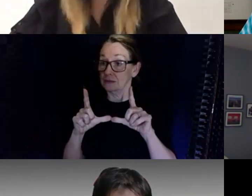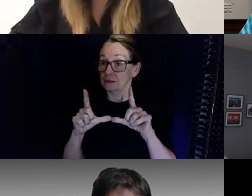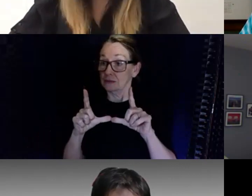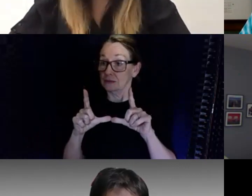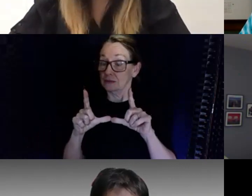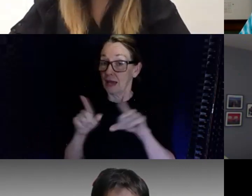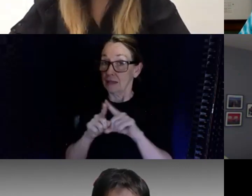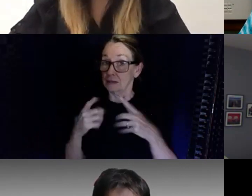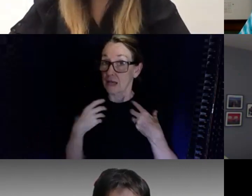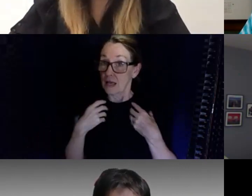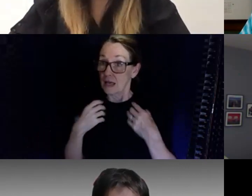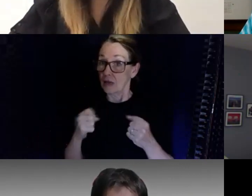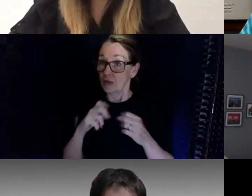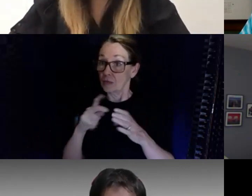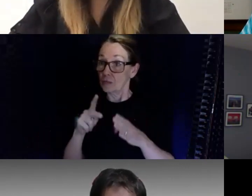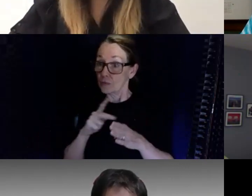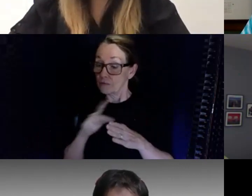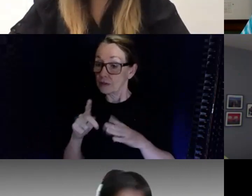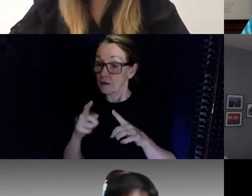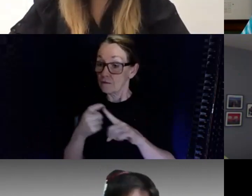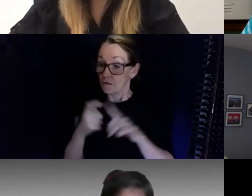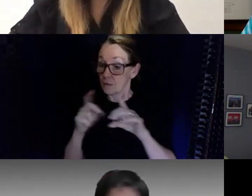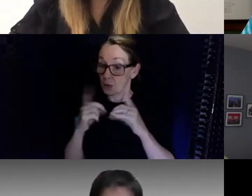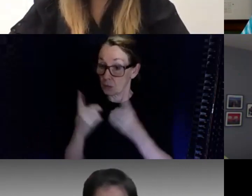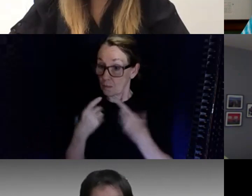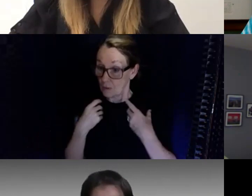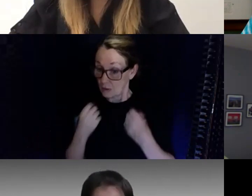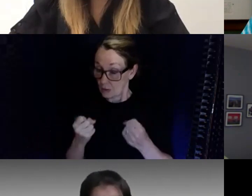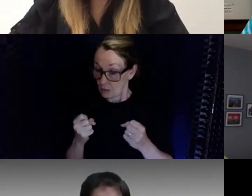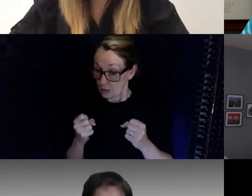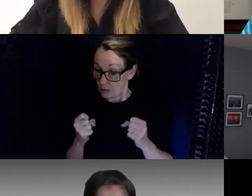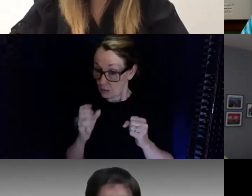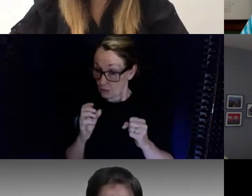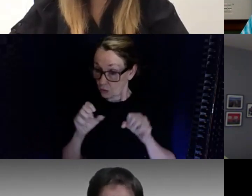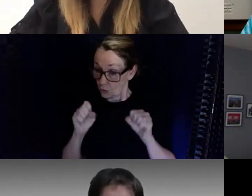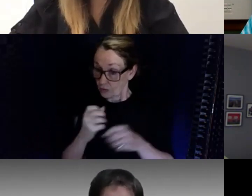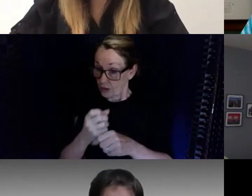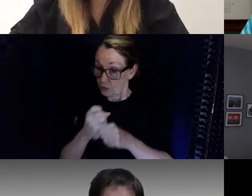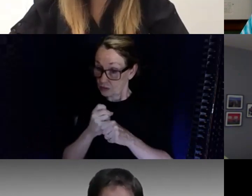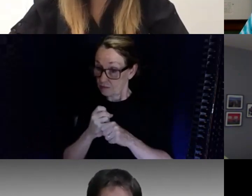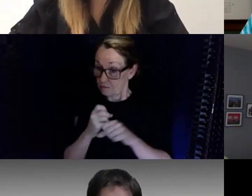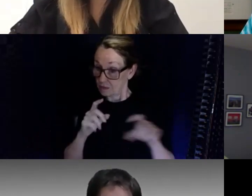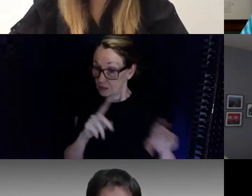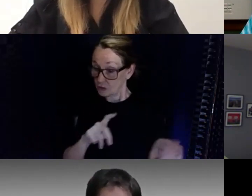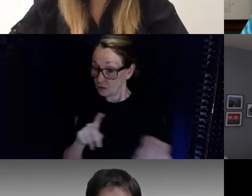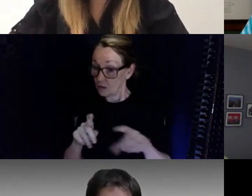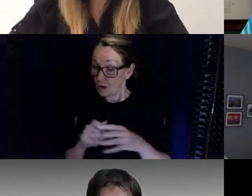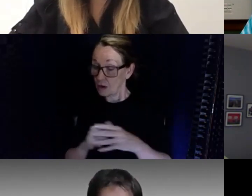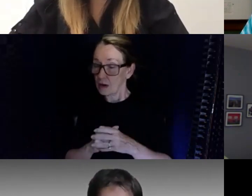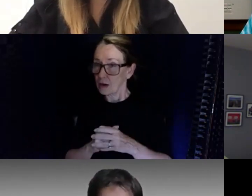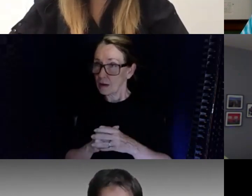OKAY. CARMEN, THE DEPARTMENT OF LICENSURE AT RIDOH, YOU MAY HAVE ALREADY ANSWERED THIS, WOULD THEY BE ABLE TO SEND IT OUT TO ALL OF THEIR LICENSED PROFESSIONALS THAT WAY, AS WELL?